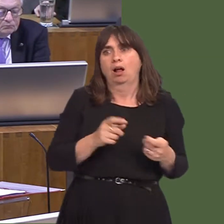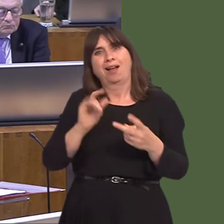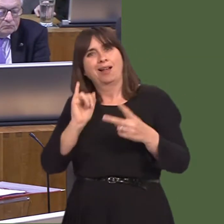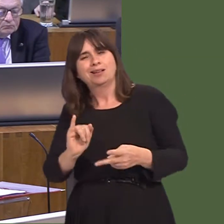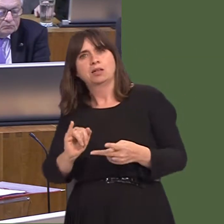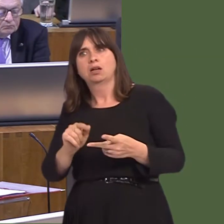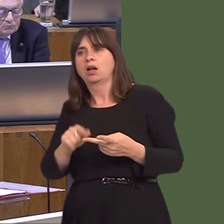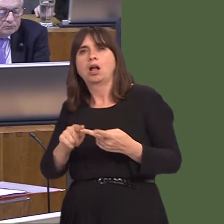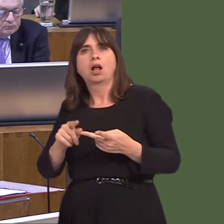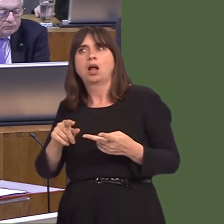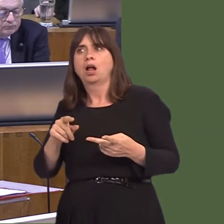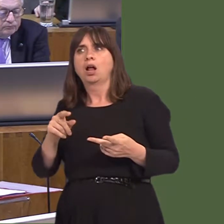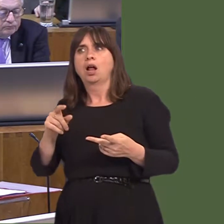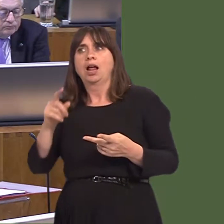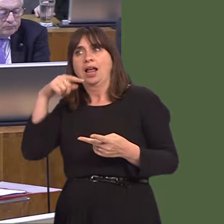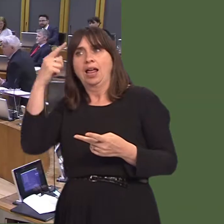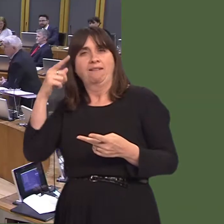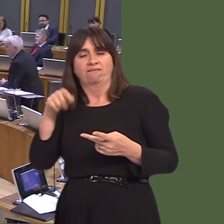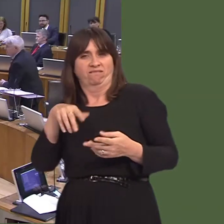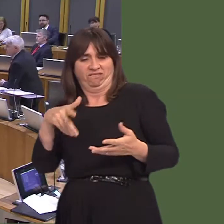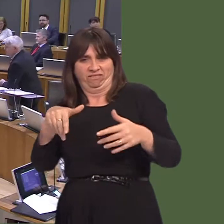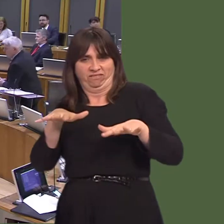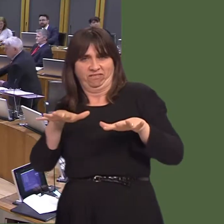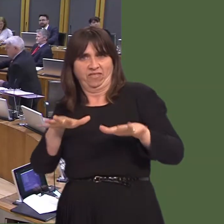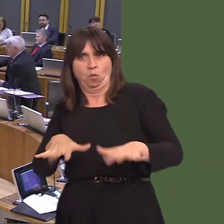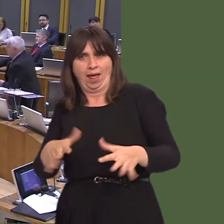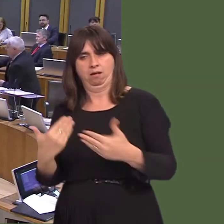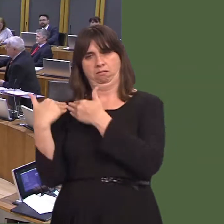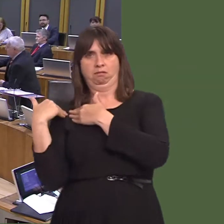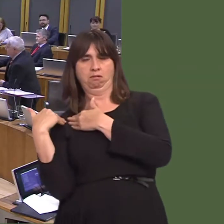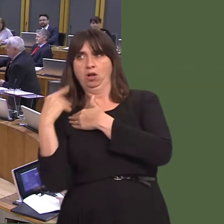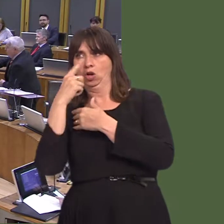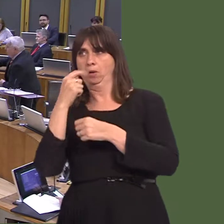money; you just get the blame, in those circumstances. People will then say, 'Well, you're the ones administering the benefits system; why don't